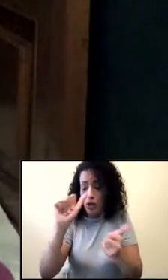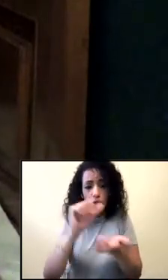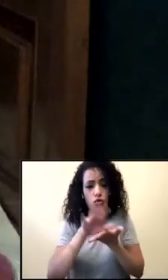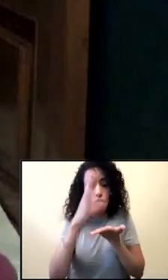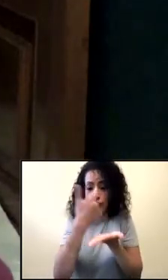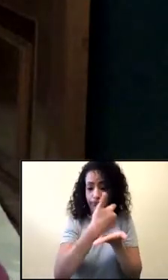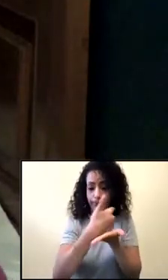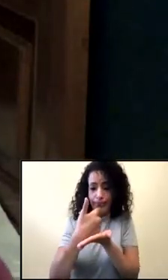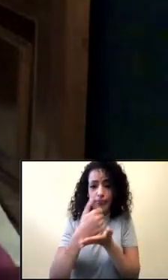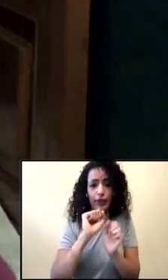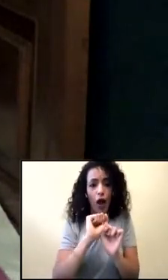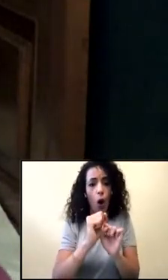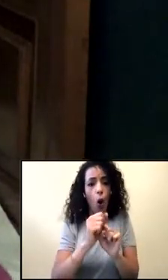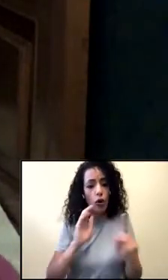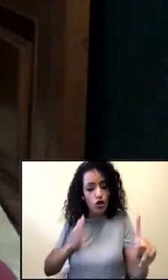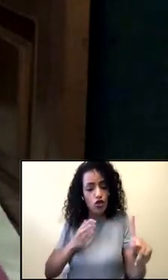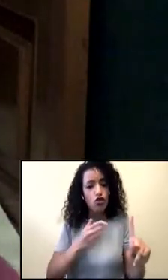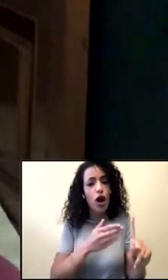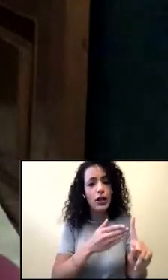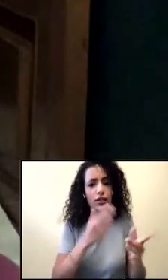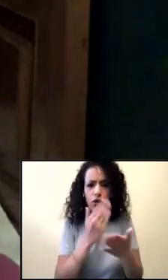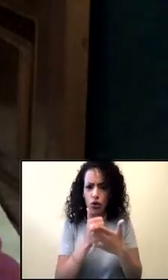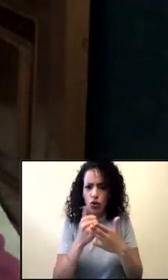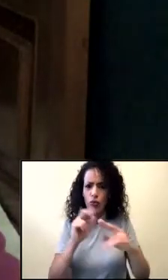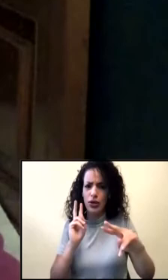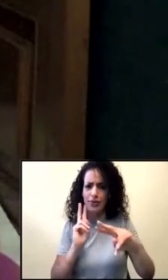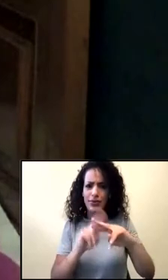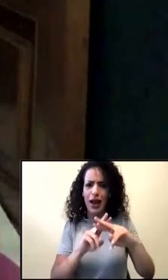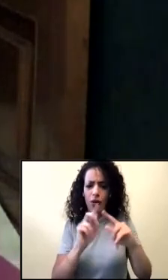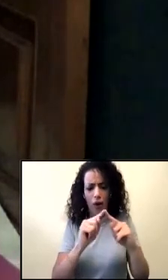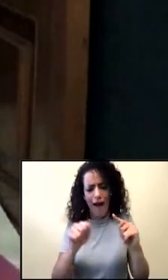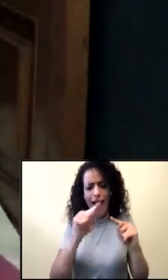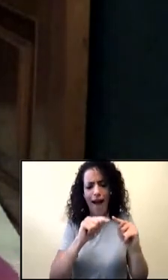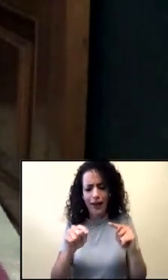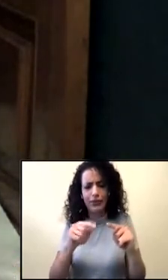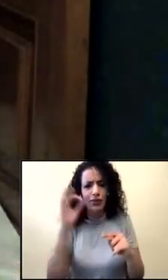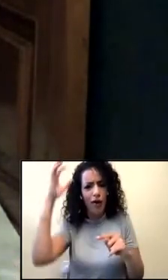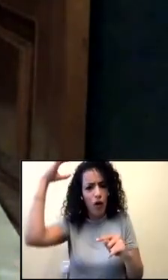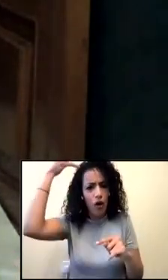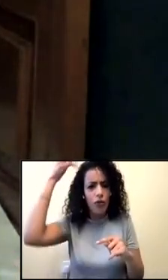mostly tagging the government on Facebook or Twitter, asking for help, but it was the first